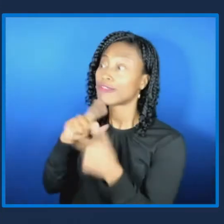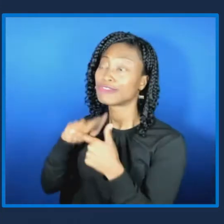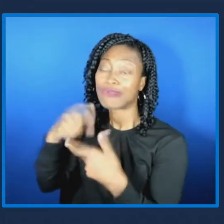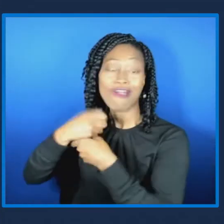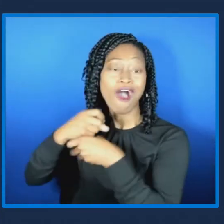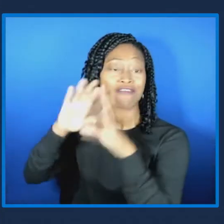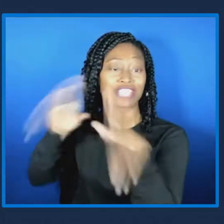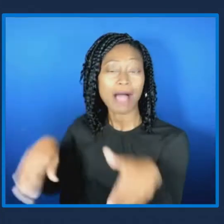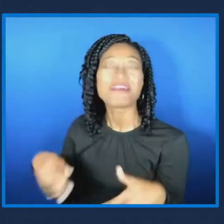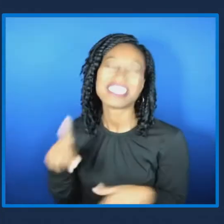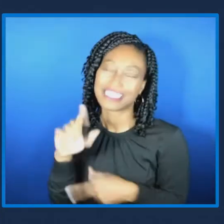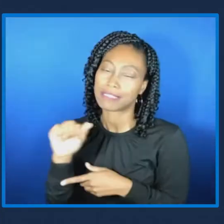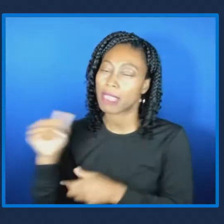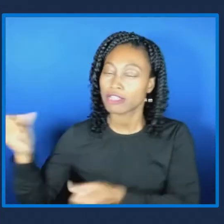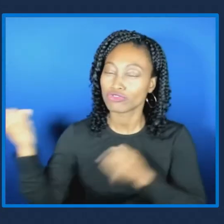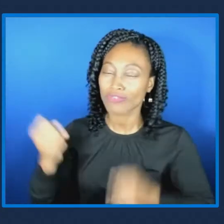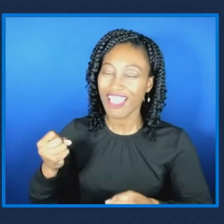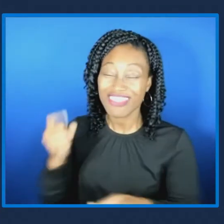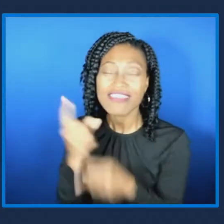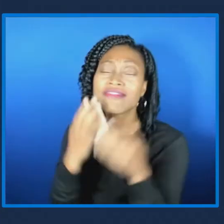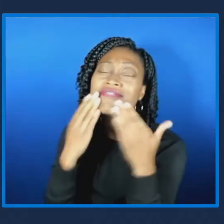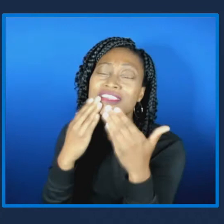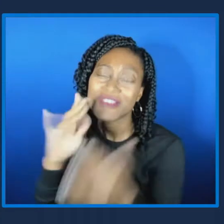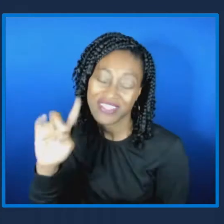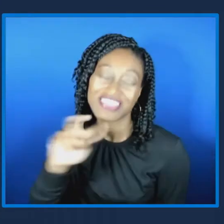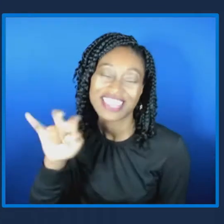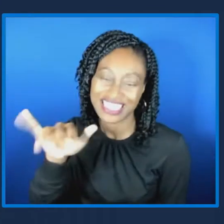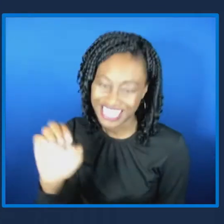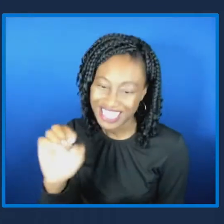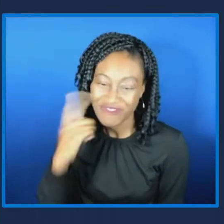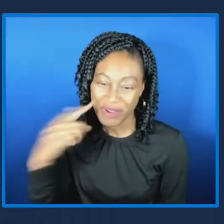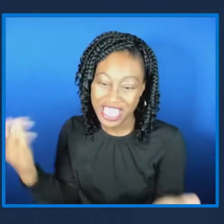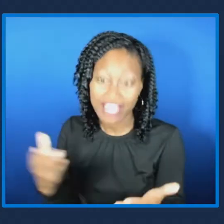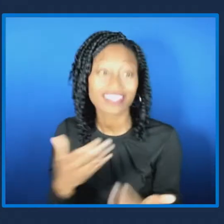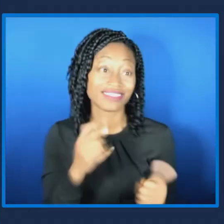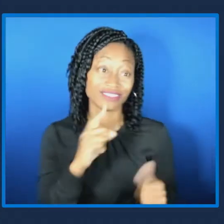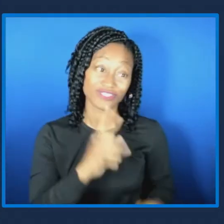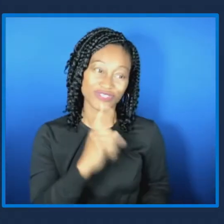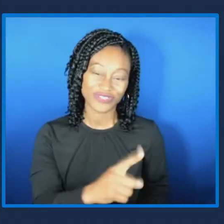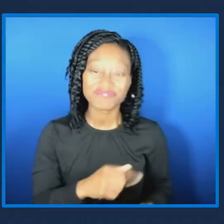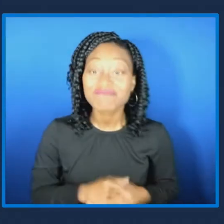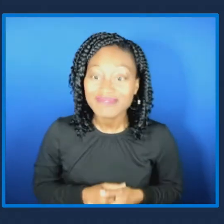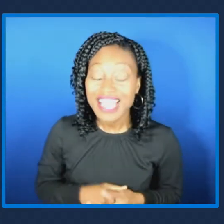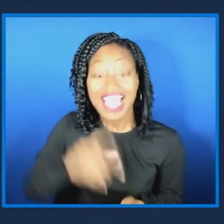Thank you Lizzie for being here. Next up is the man that needs no introduction.